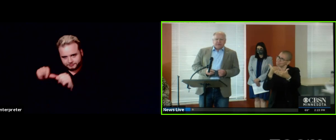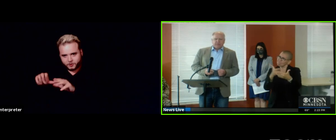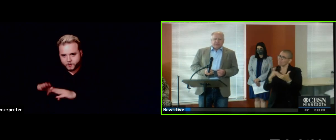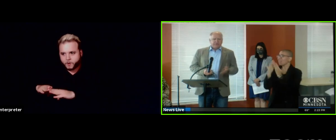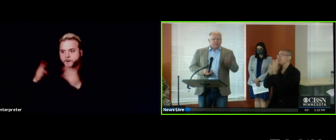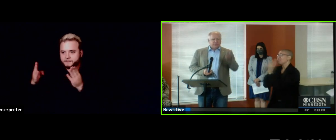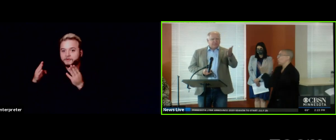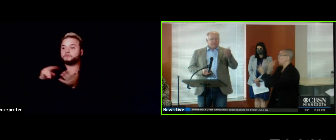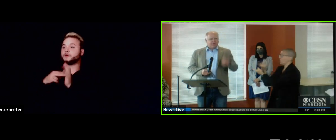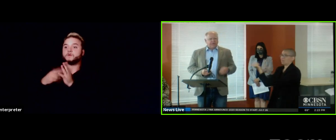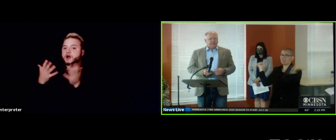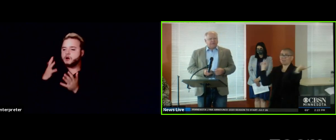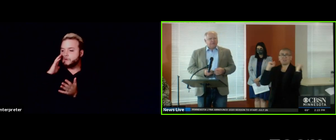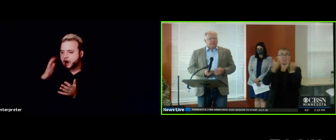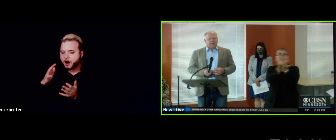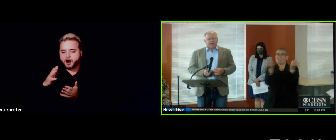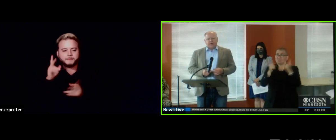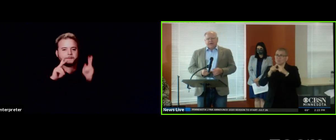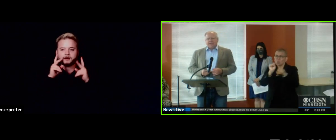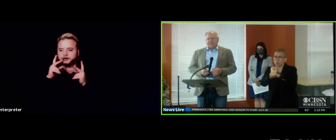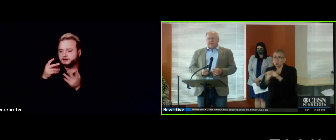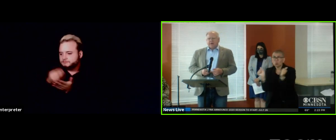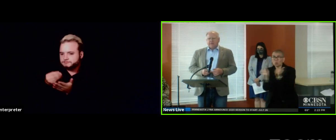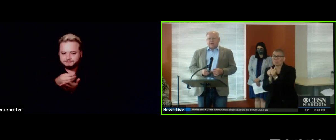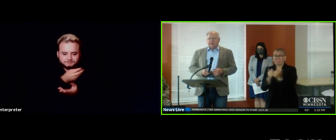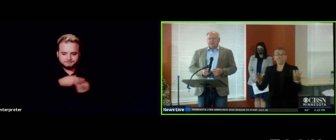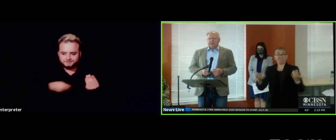that went into this great book for the legislature, both here and the federal government on the